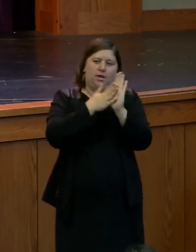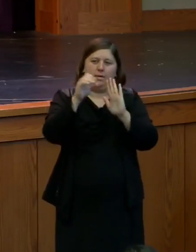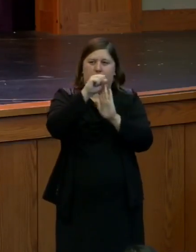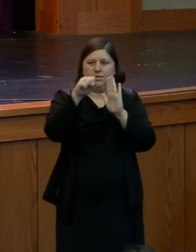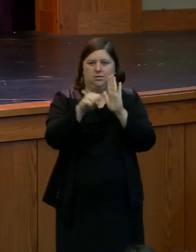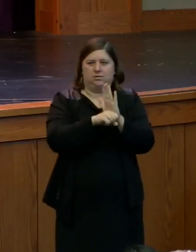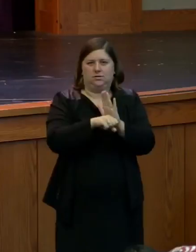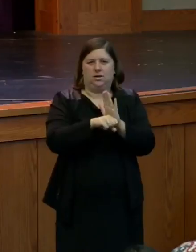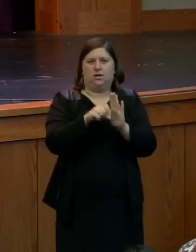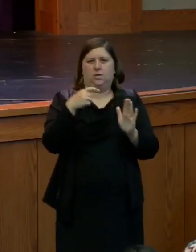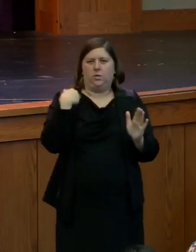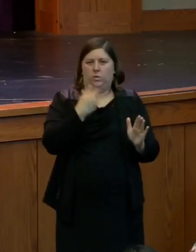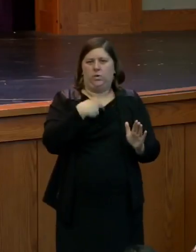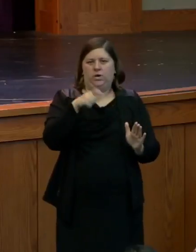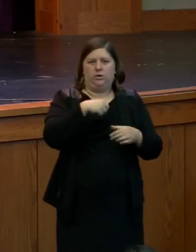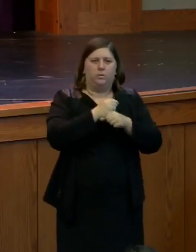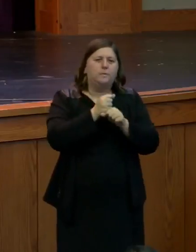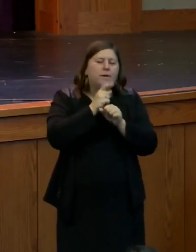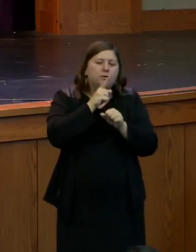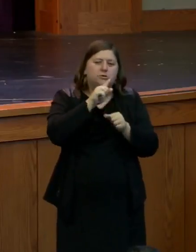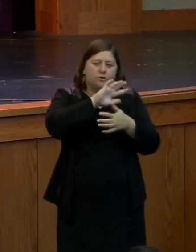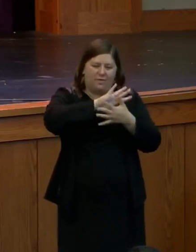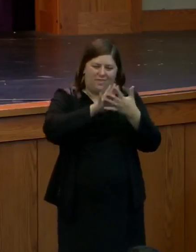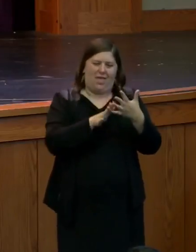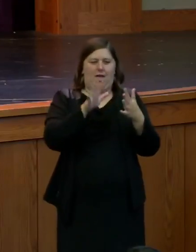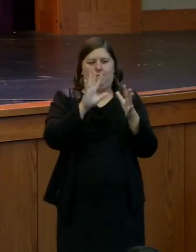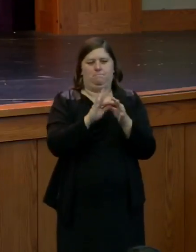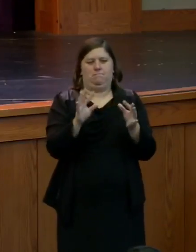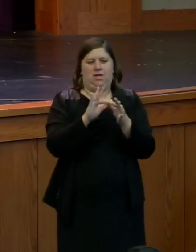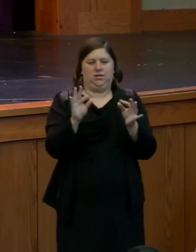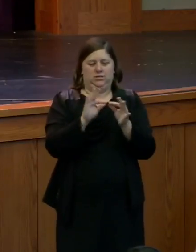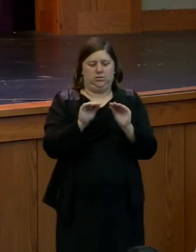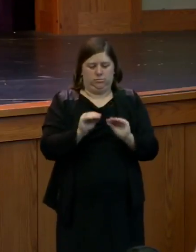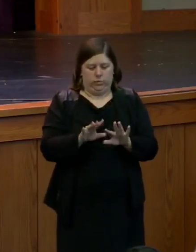WE NEED TO MAKE SURE THAT THAT KIND OF MESSAGE MOVES FORWARD